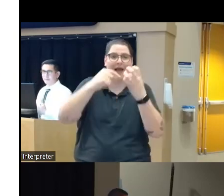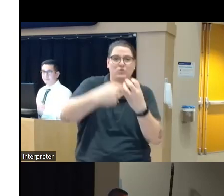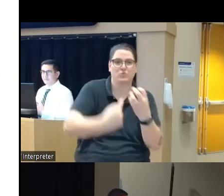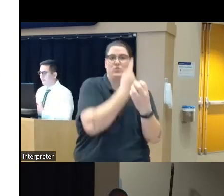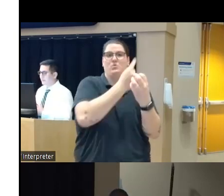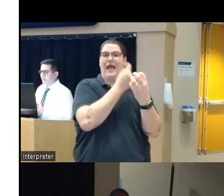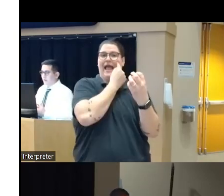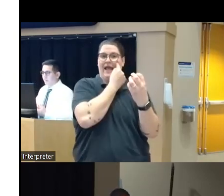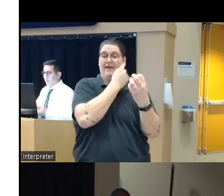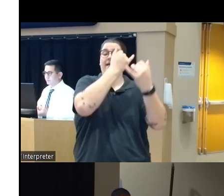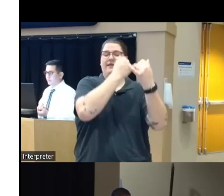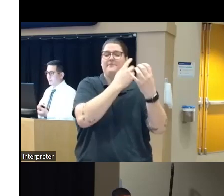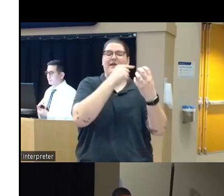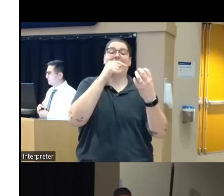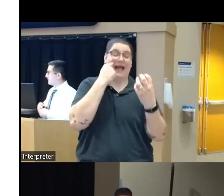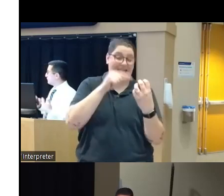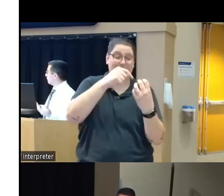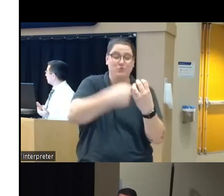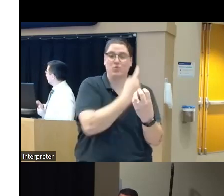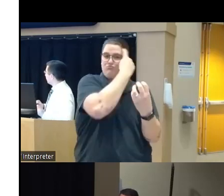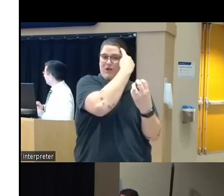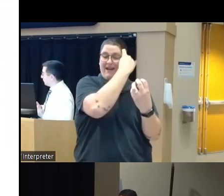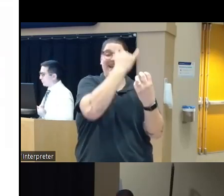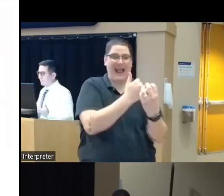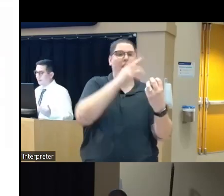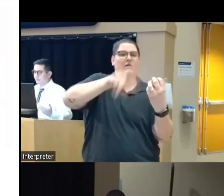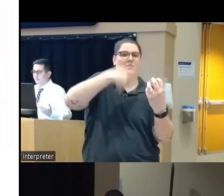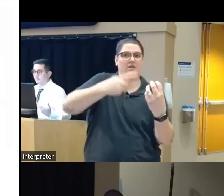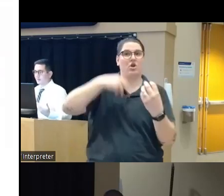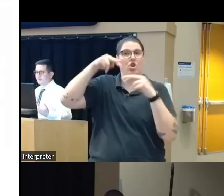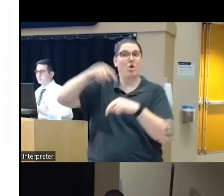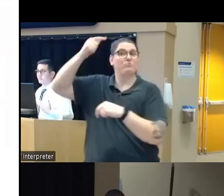about the top down approach which is something that we know a little bit more about uh at least